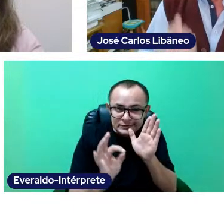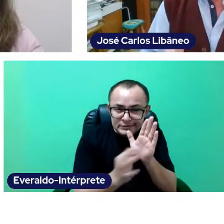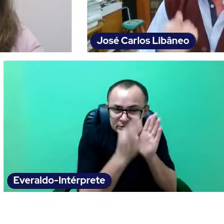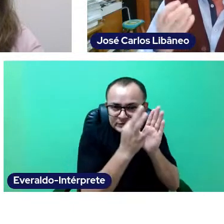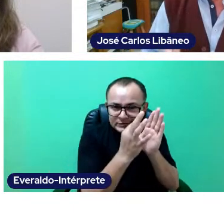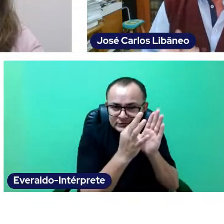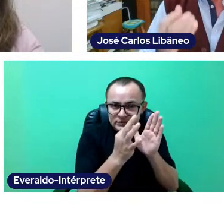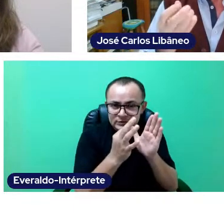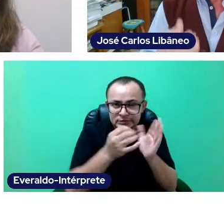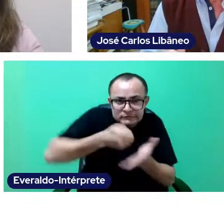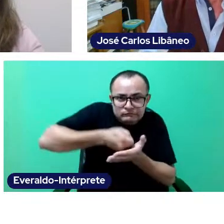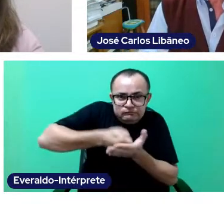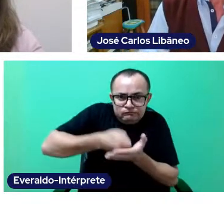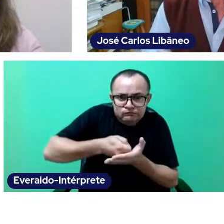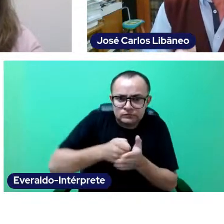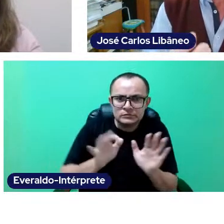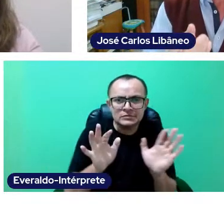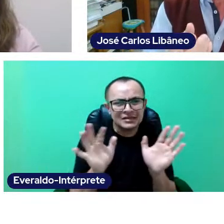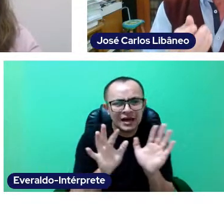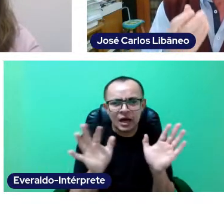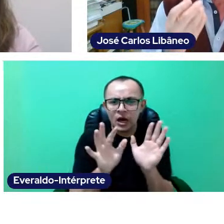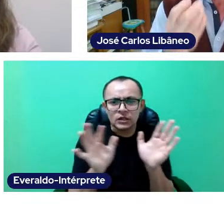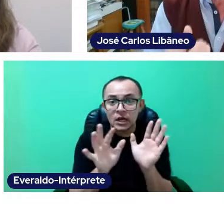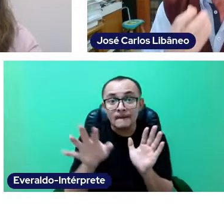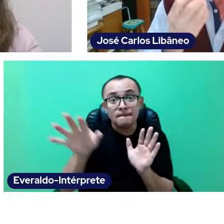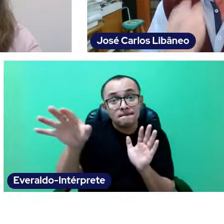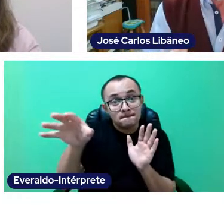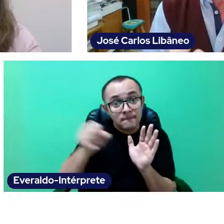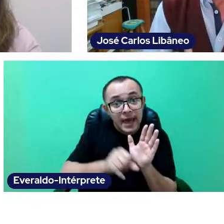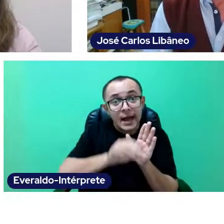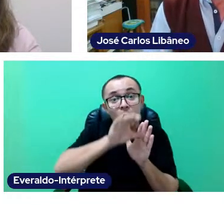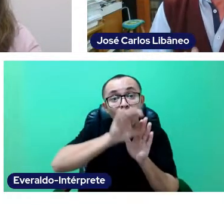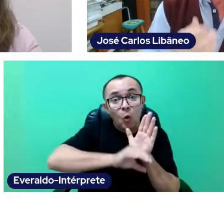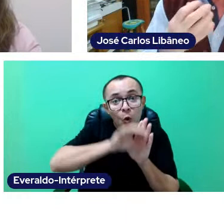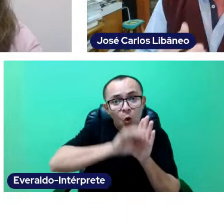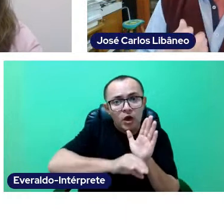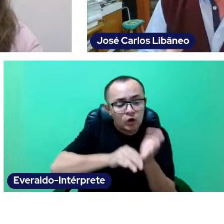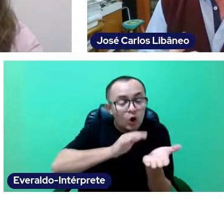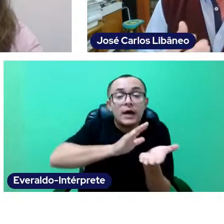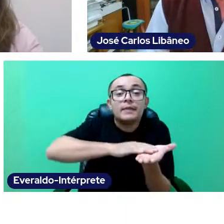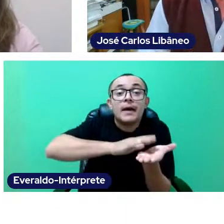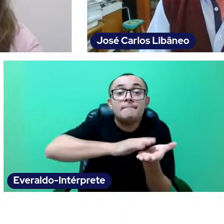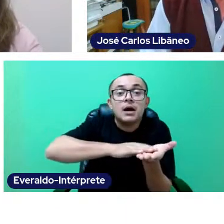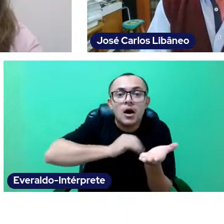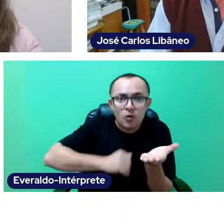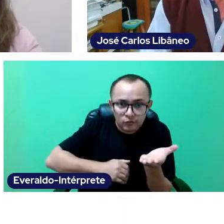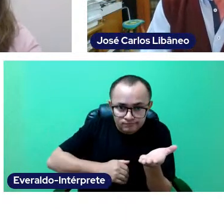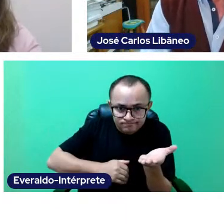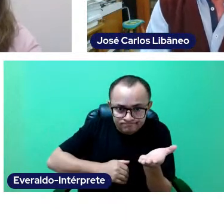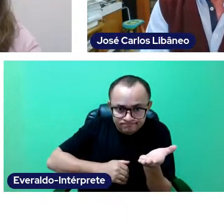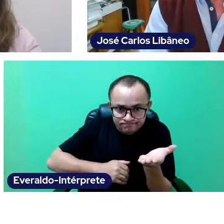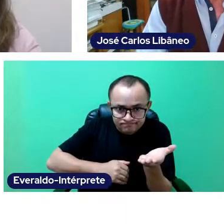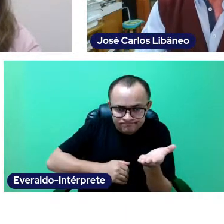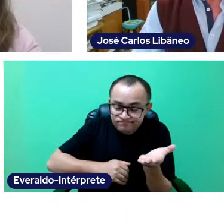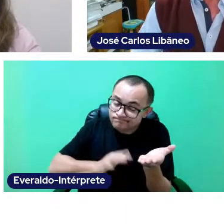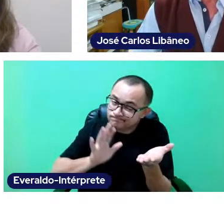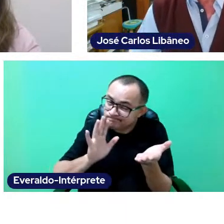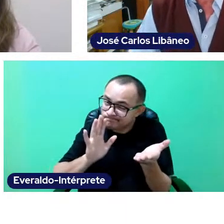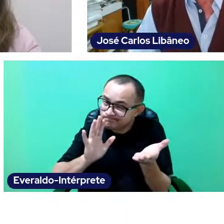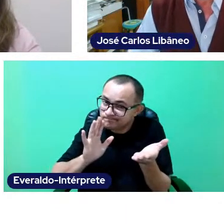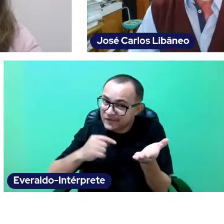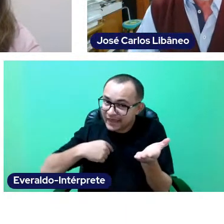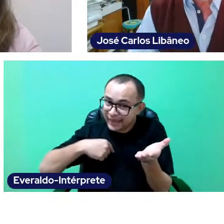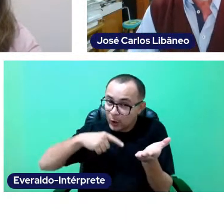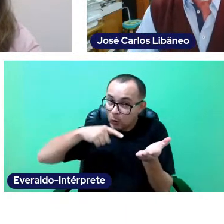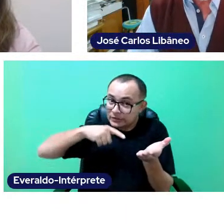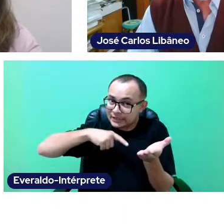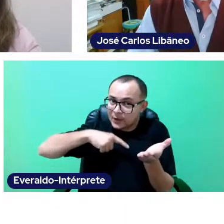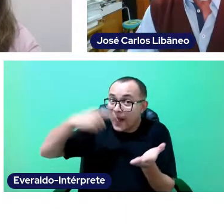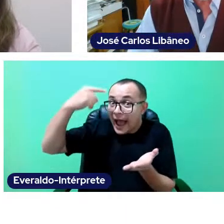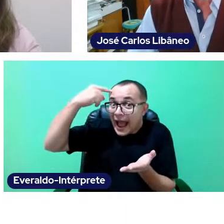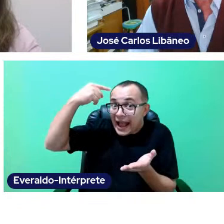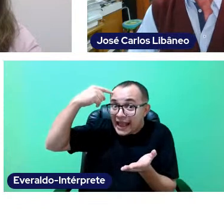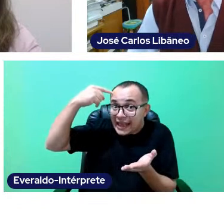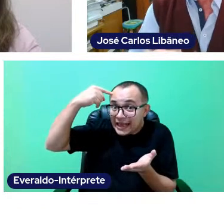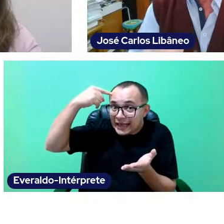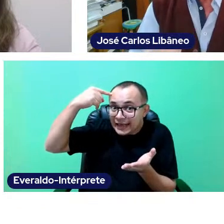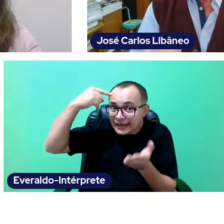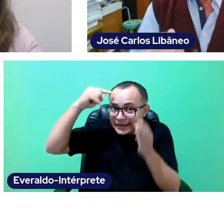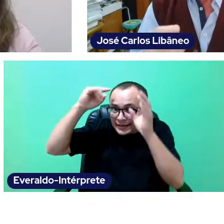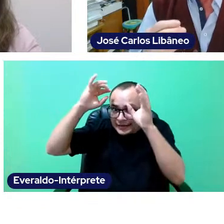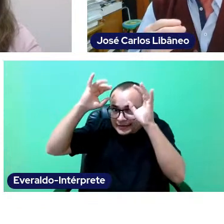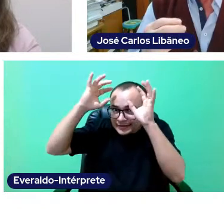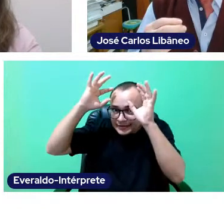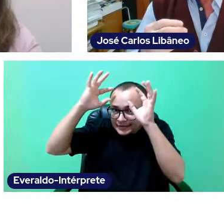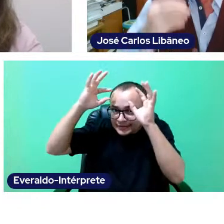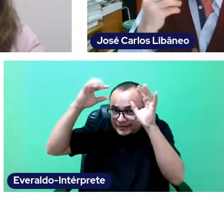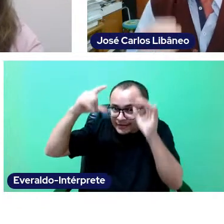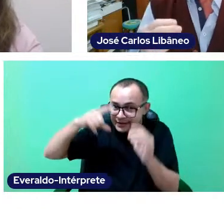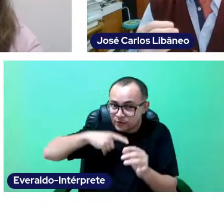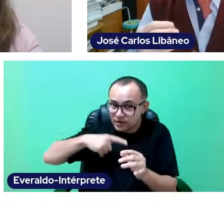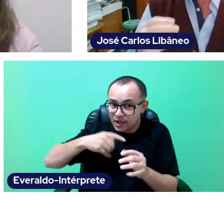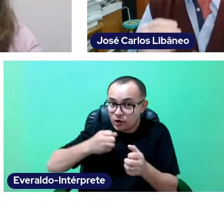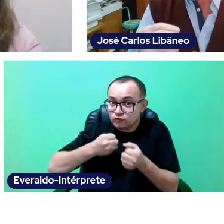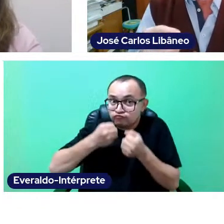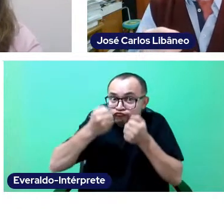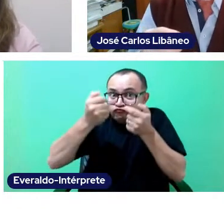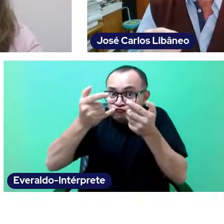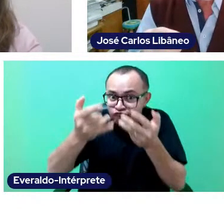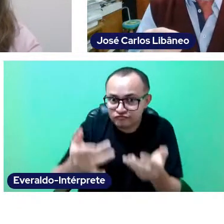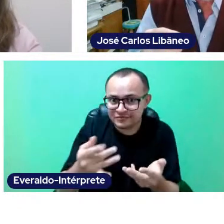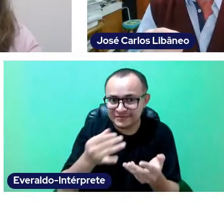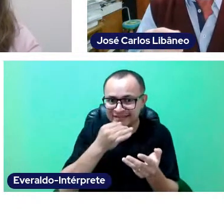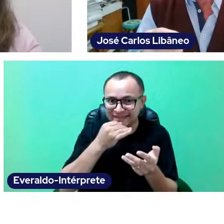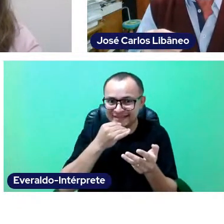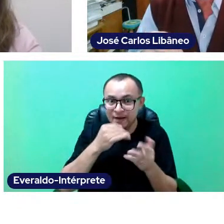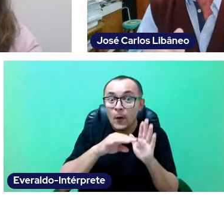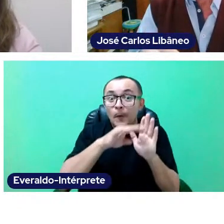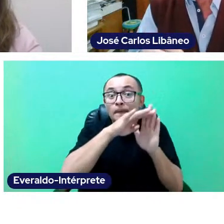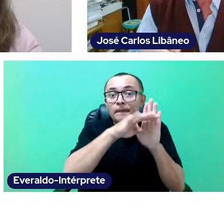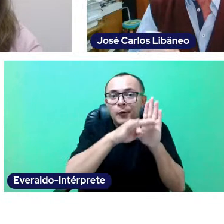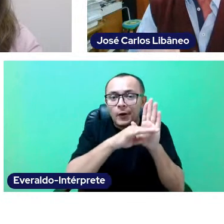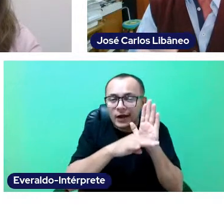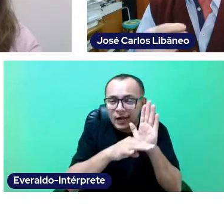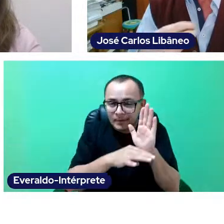So, we have to get the curriculum with our own hands. If I could tell you guys what I have right now as a plan for a program to create a fairer school system